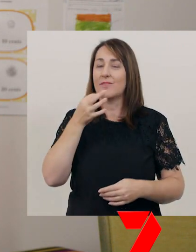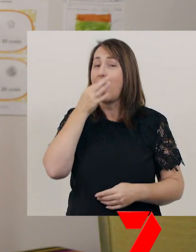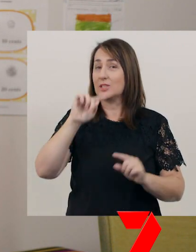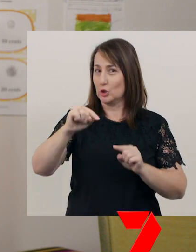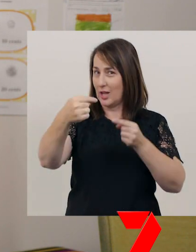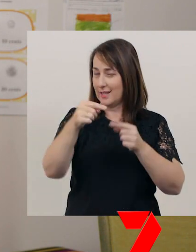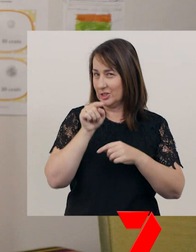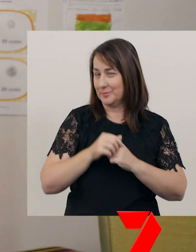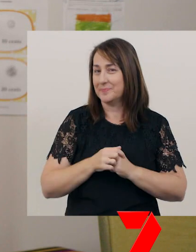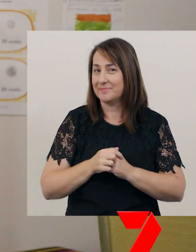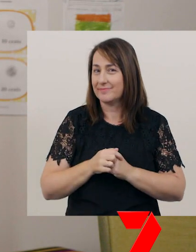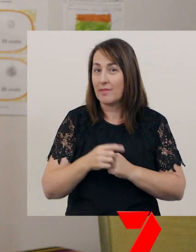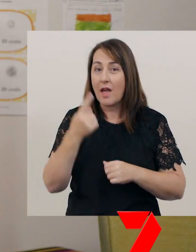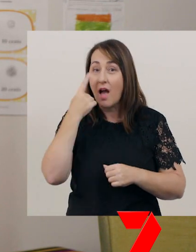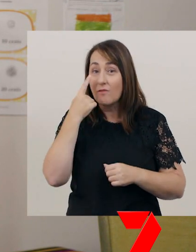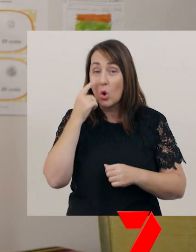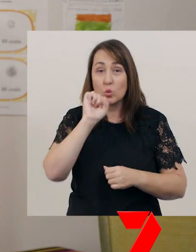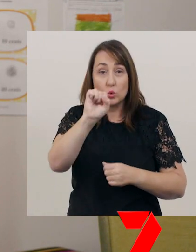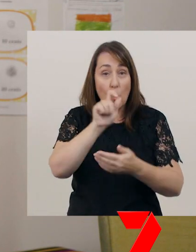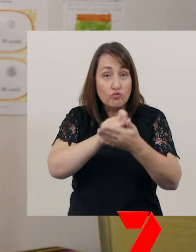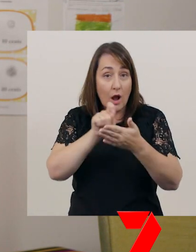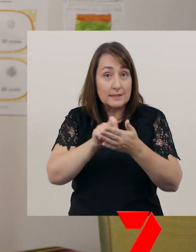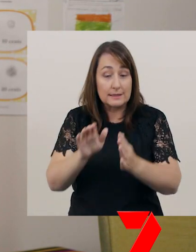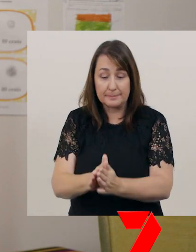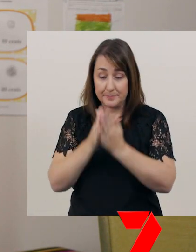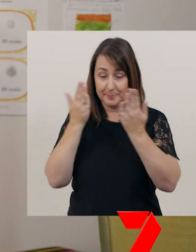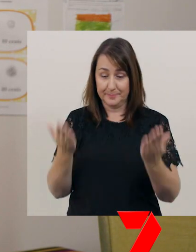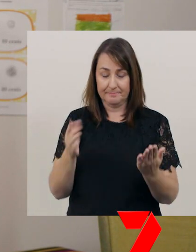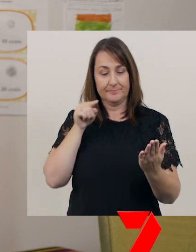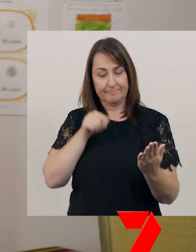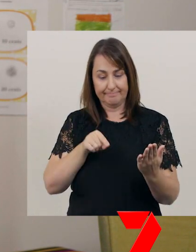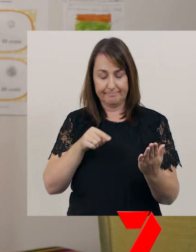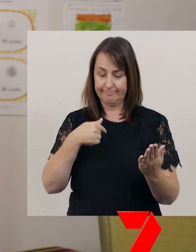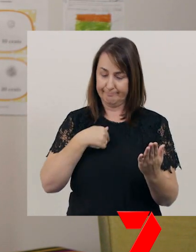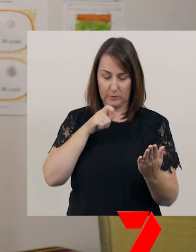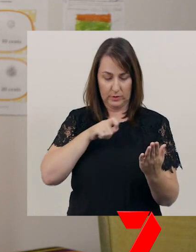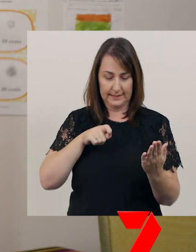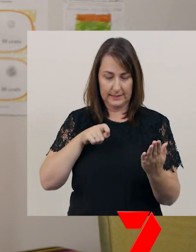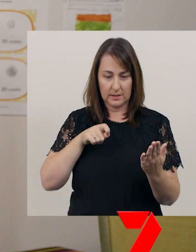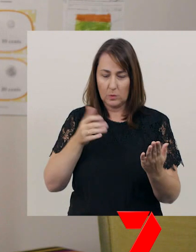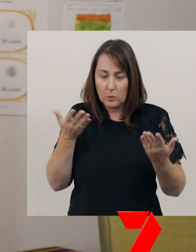Have a look at a piece of writing you’ve done. See what verbs you’ve used,